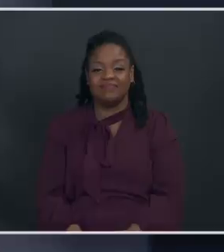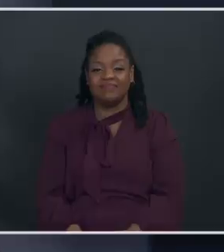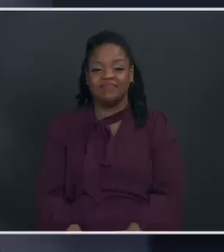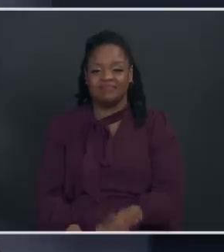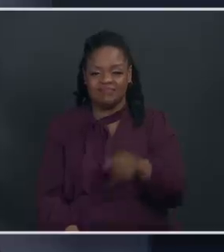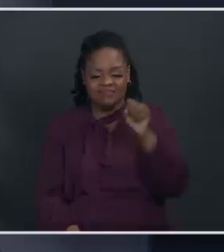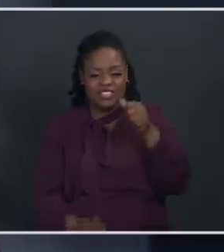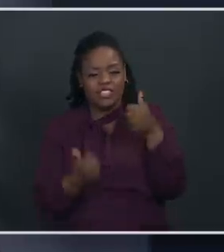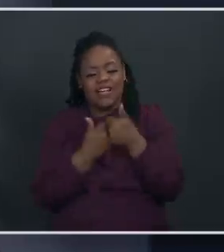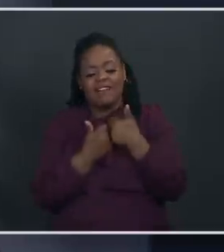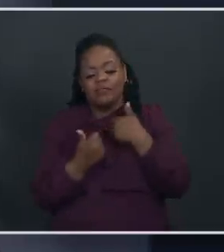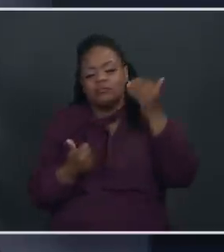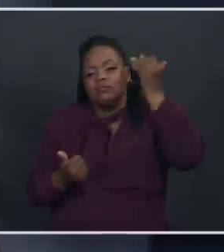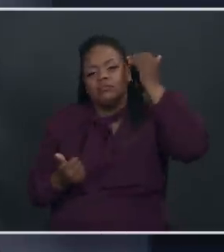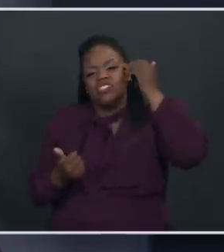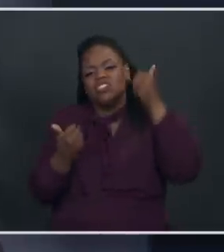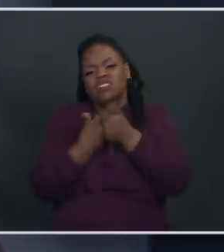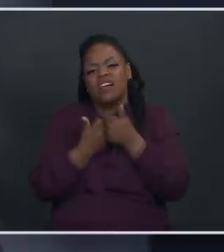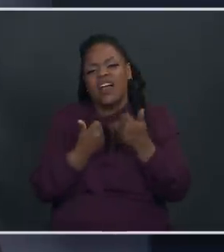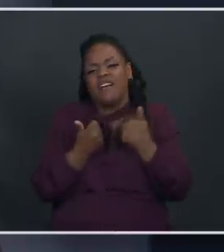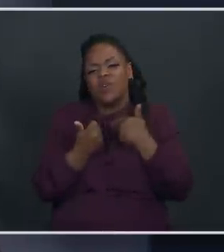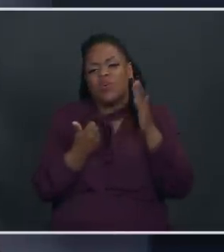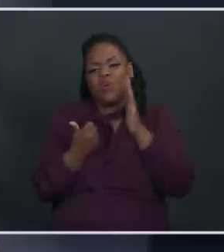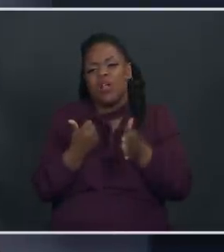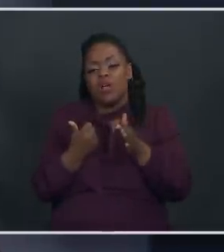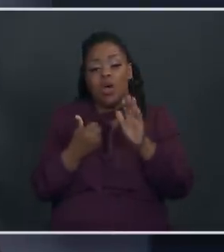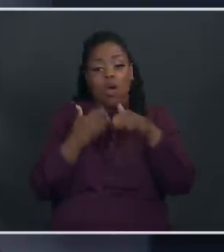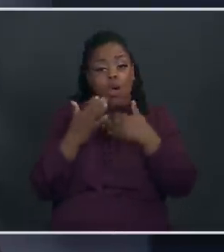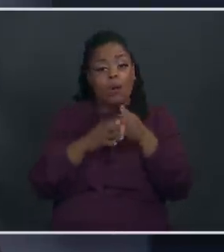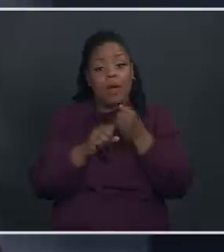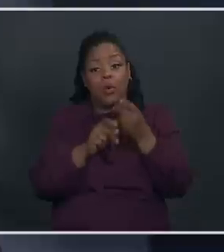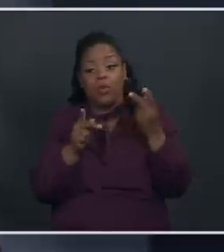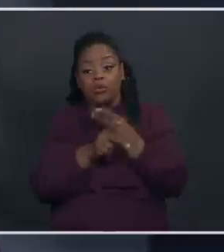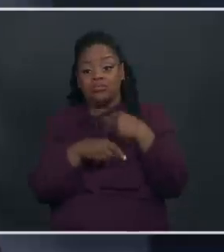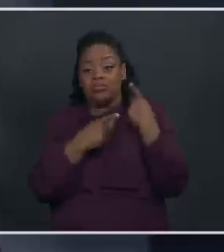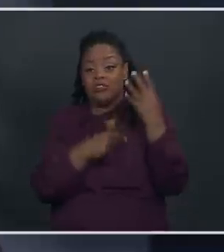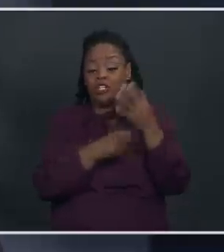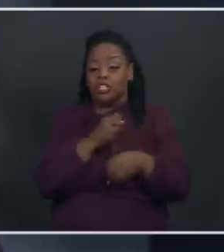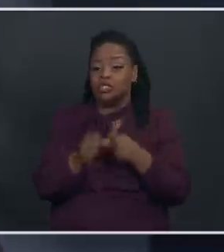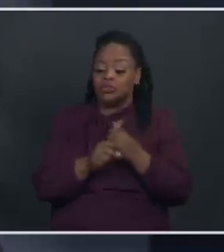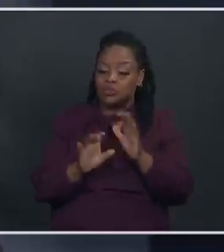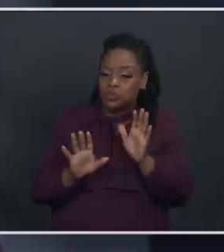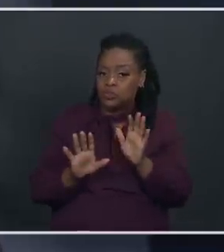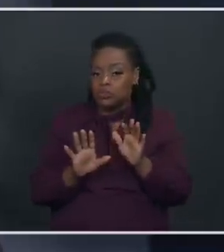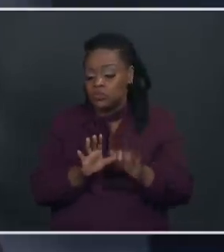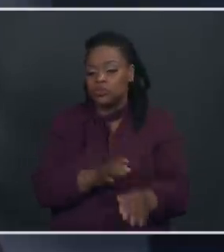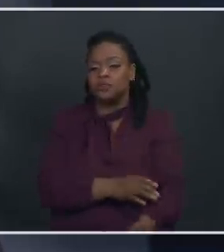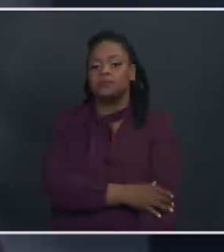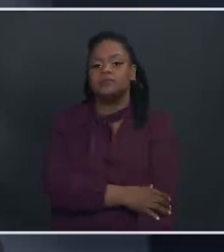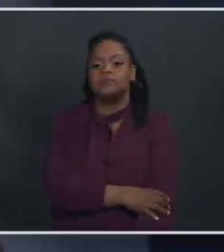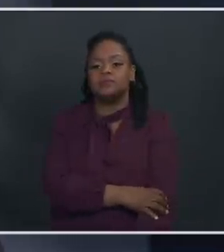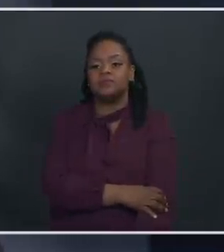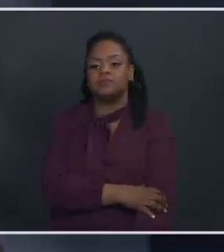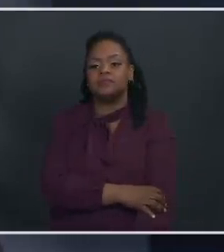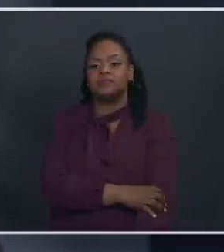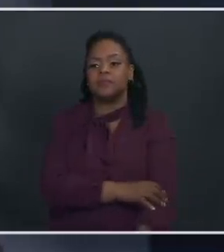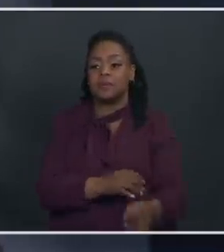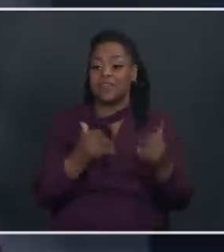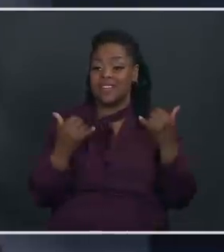all of them were exacerbated by the last four years. Now we have to try to make up for that. And that is a hard pull,